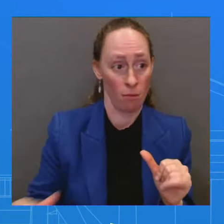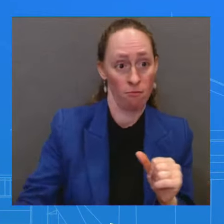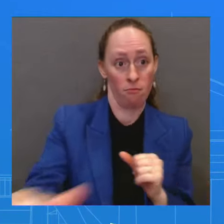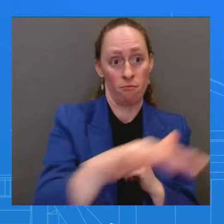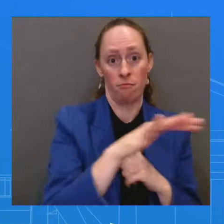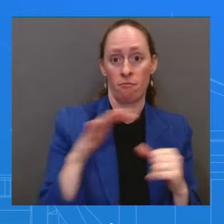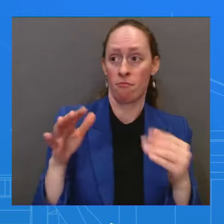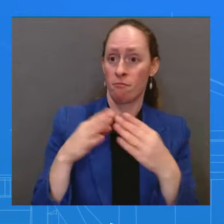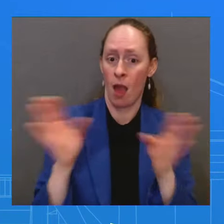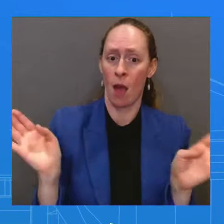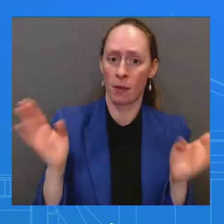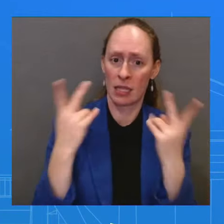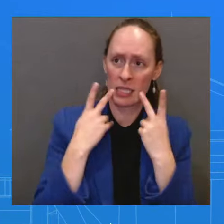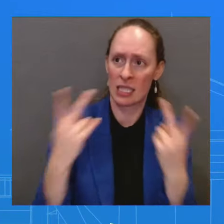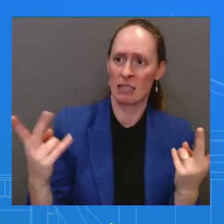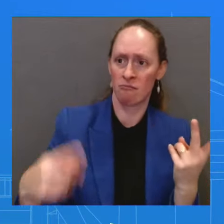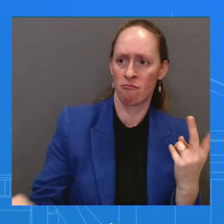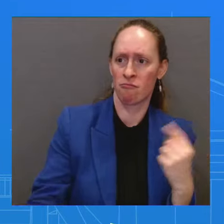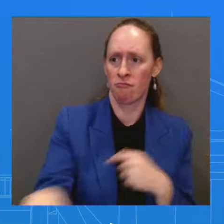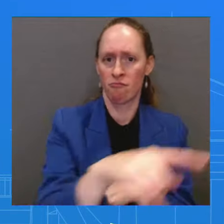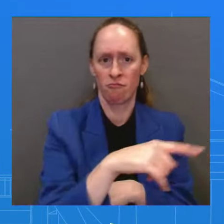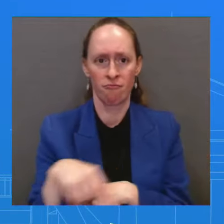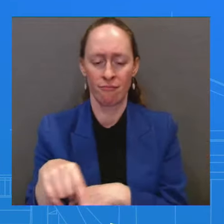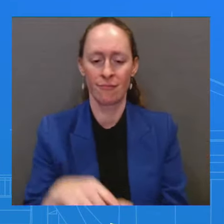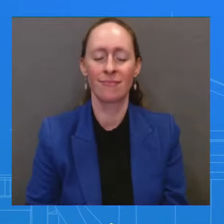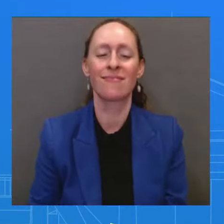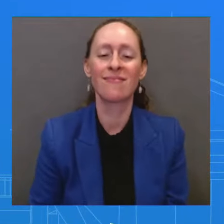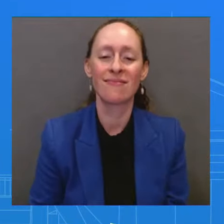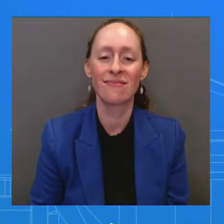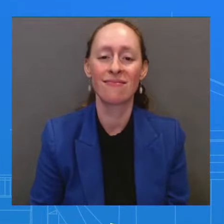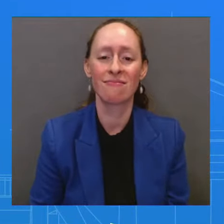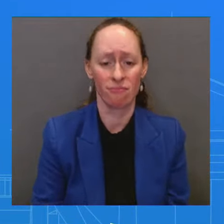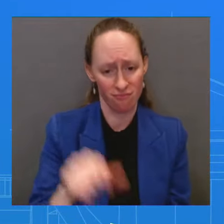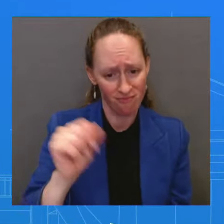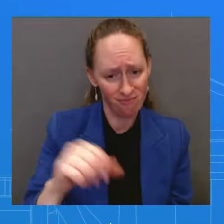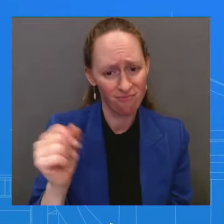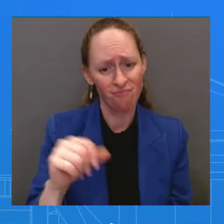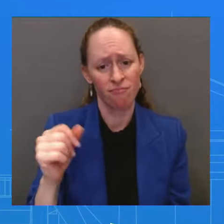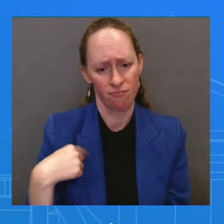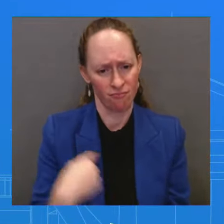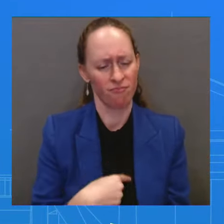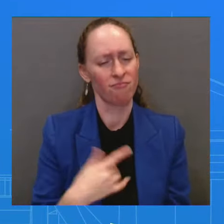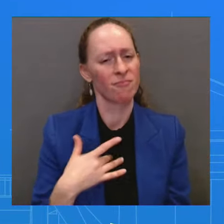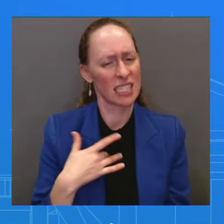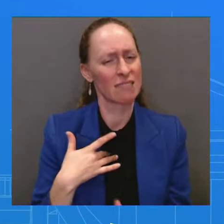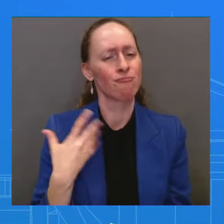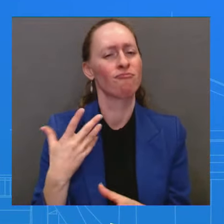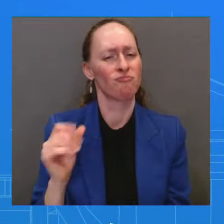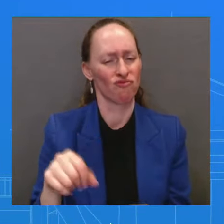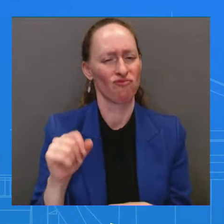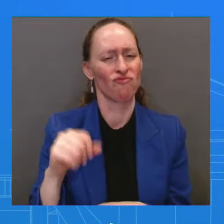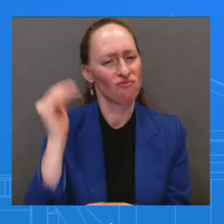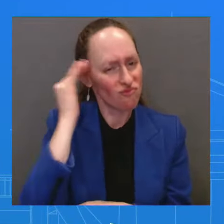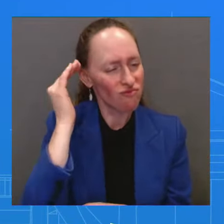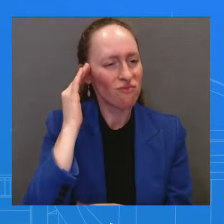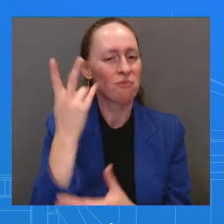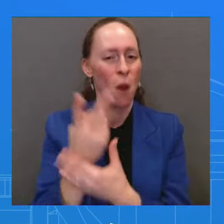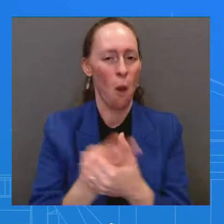That is why we are confident that -- yeah, you know what? There is broad support. Now, if the President wants to take an extra step and explain